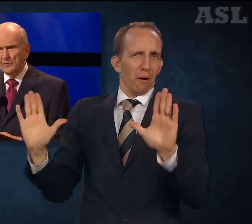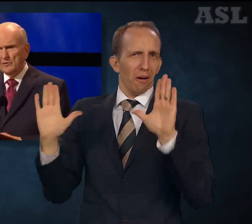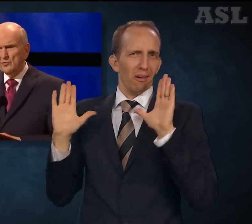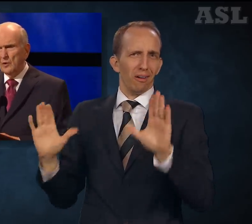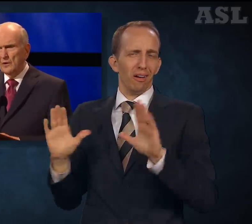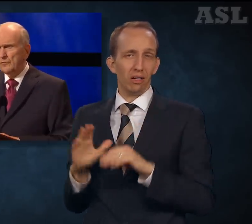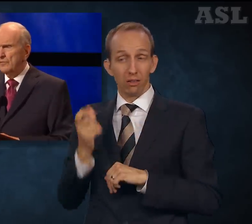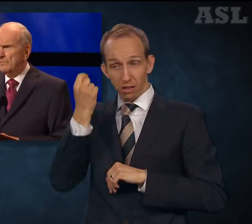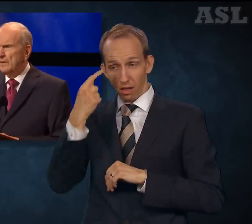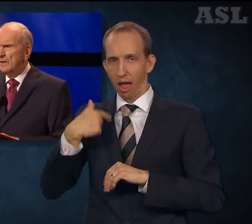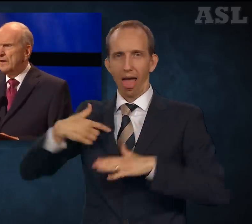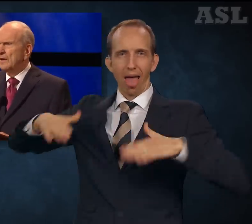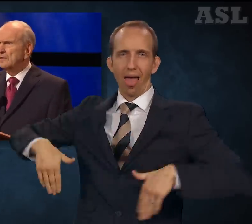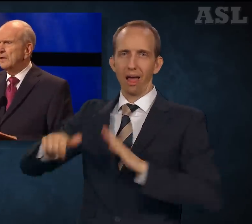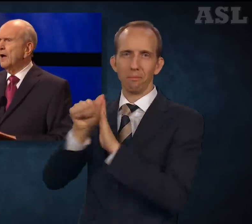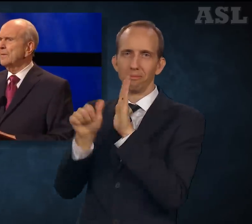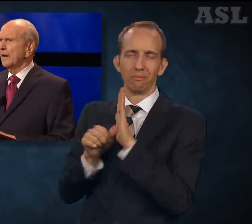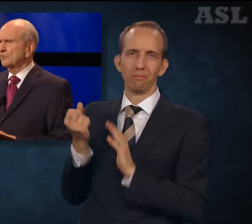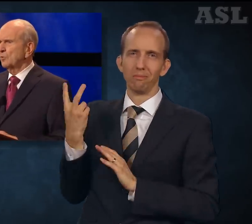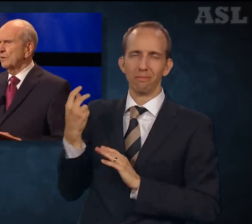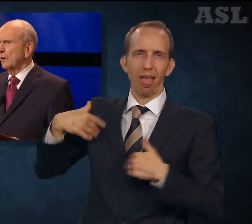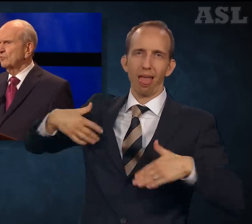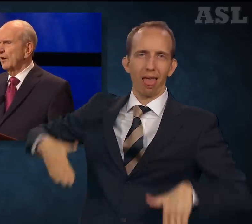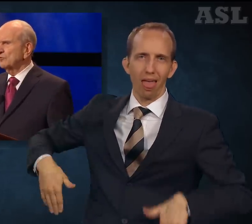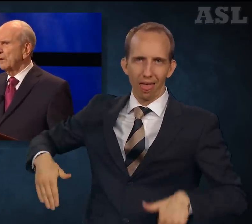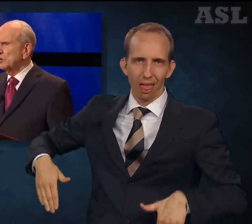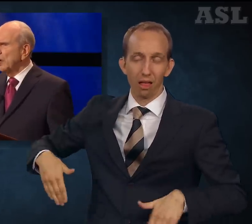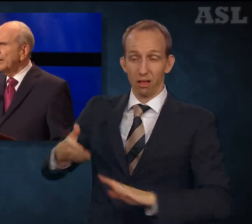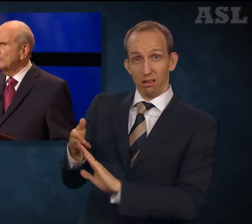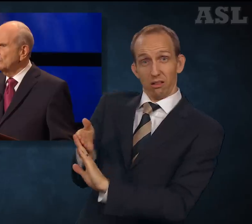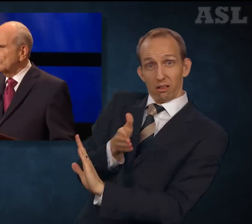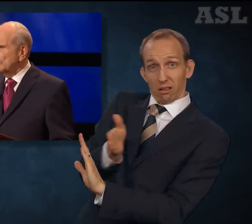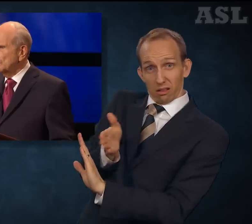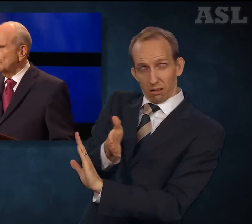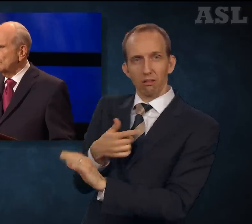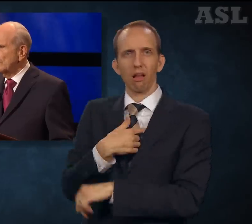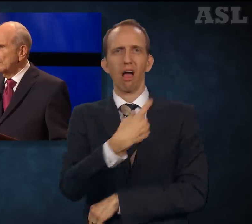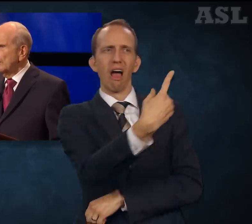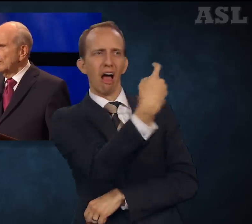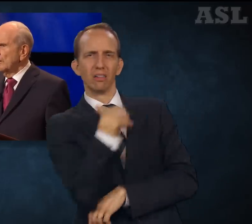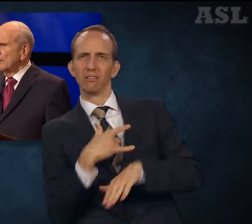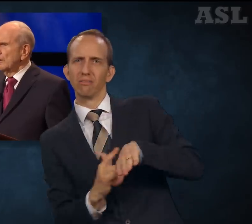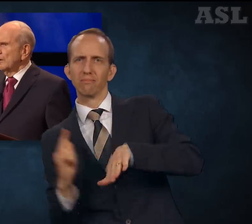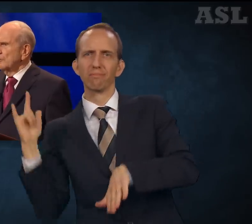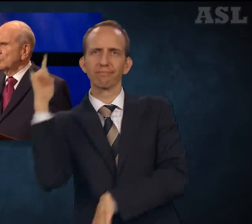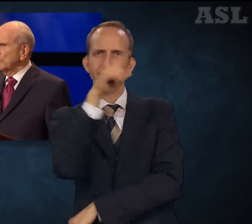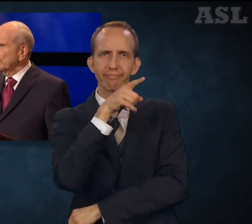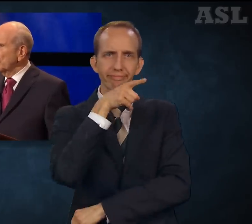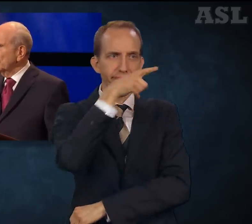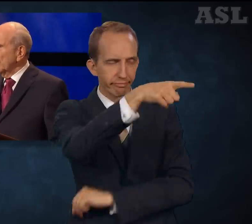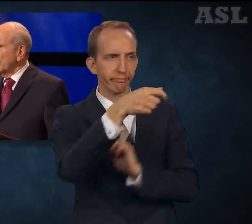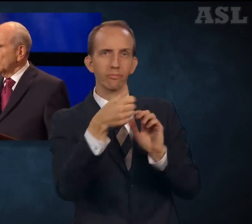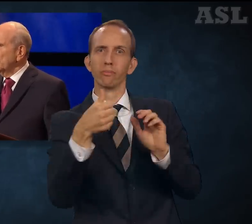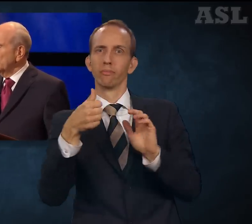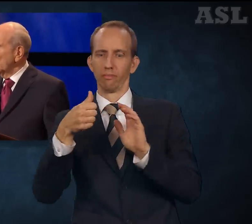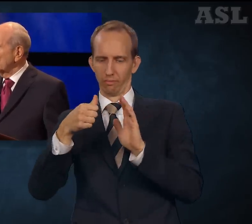EXPERIENCES--PRIOR TO MY CALL